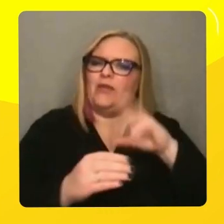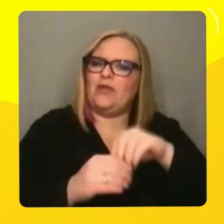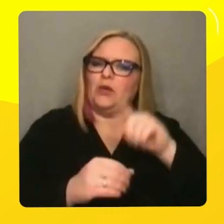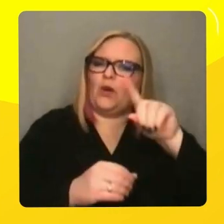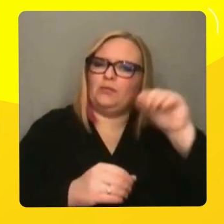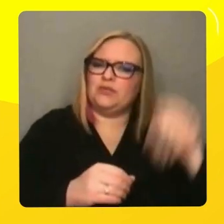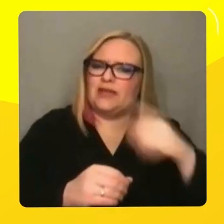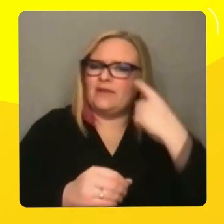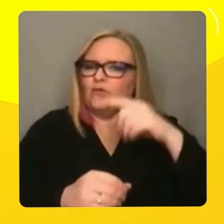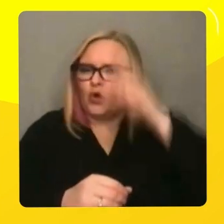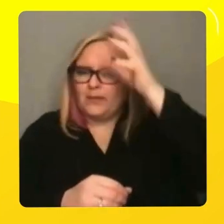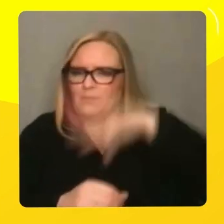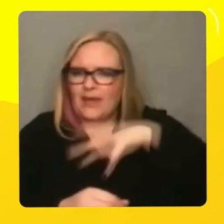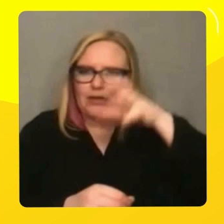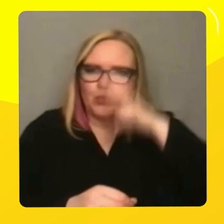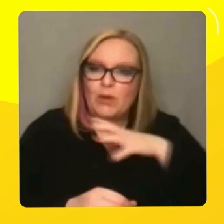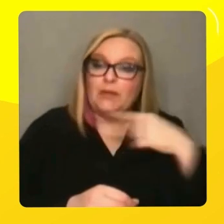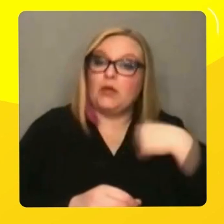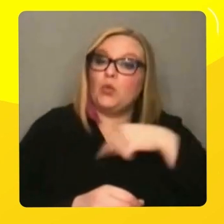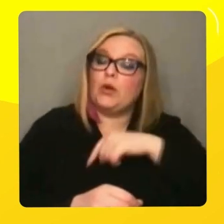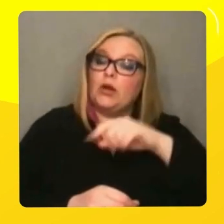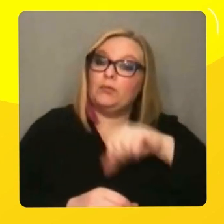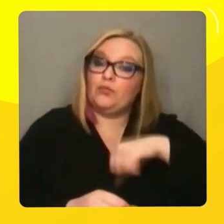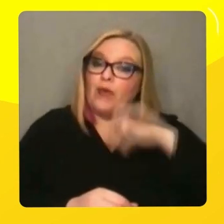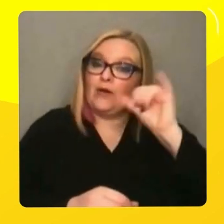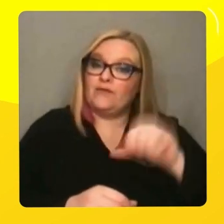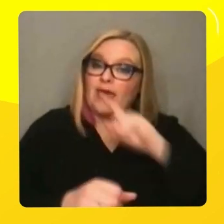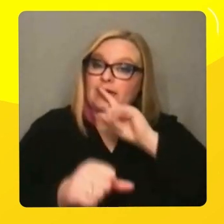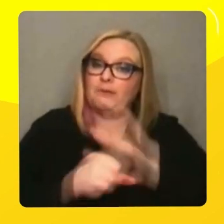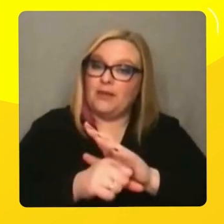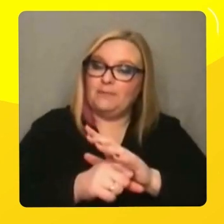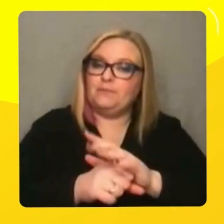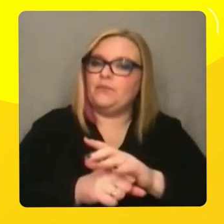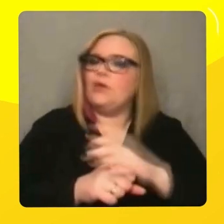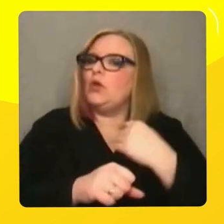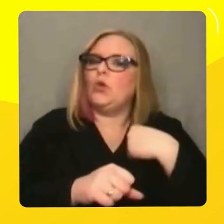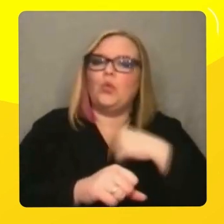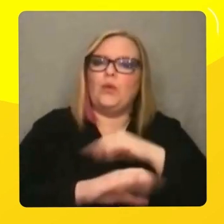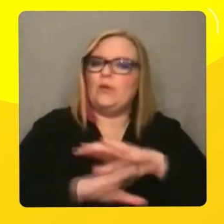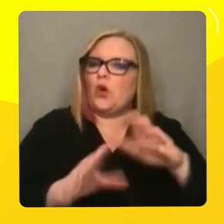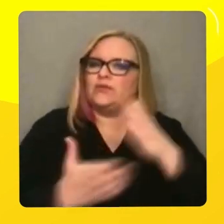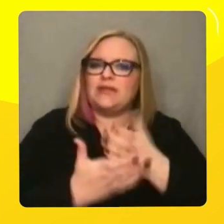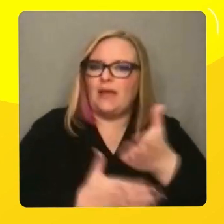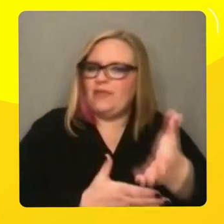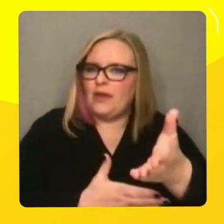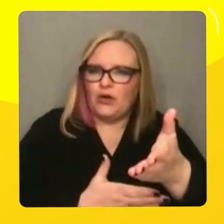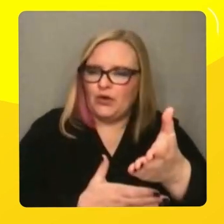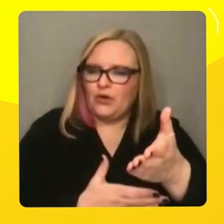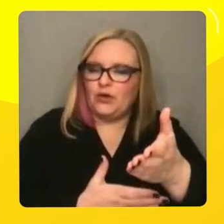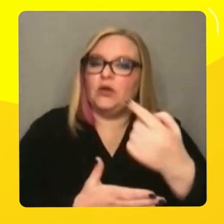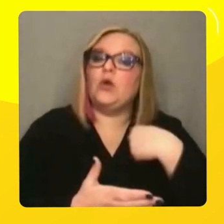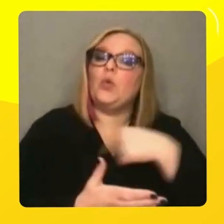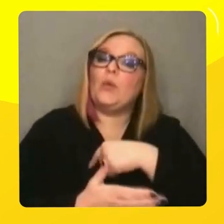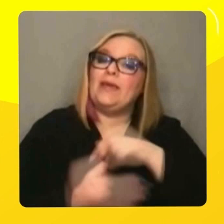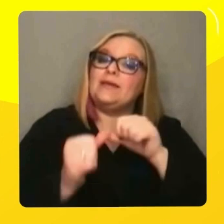and we are really proud of this commitment, but we're not stopping there. So we continue looking for ways to make